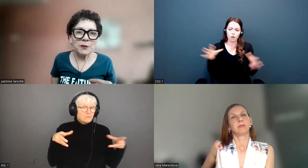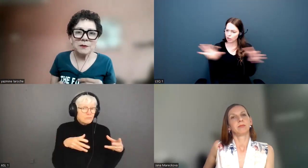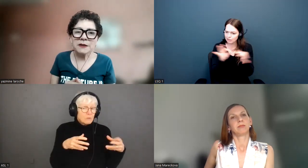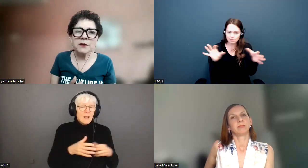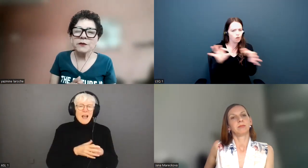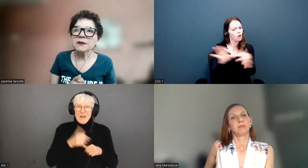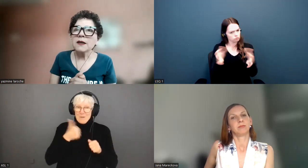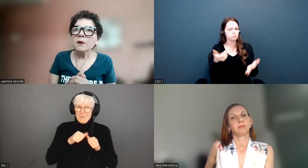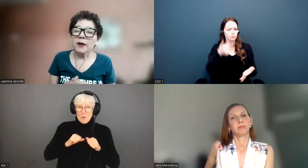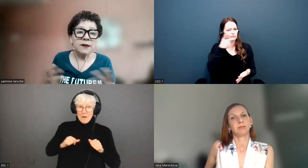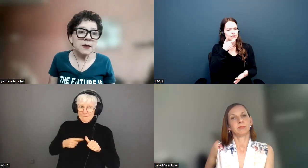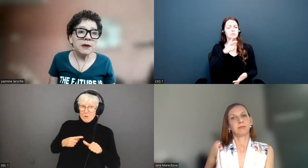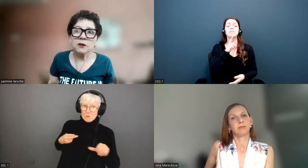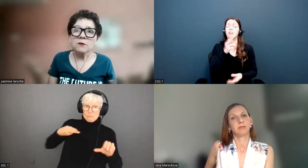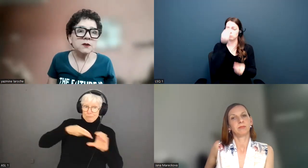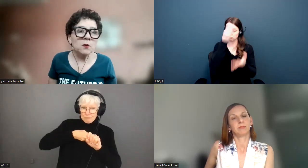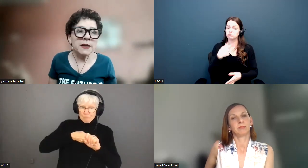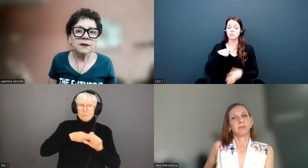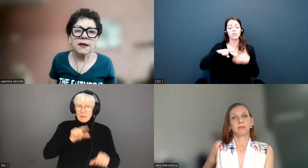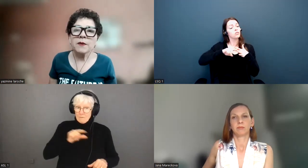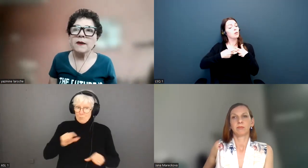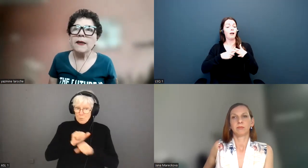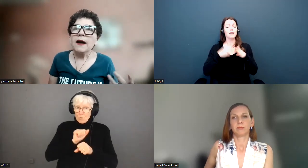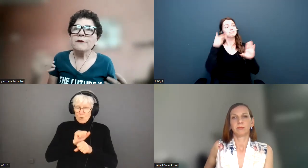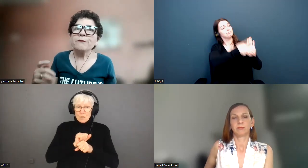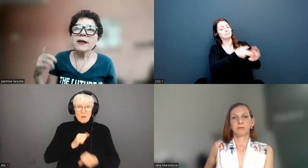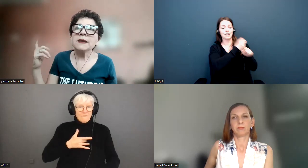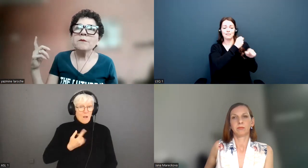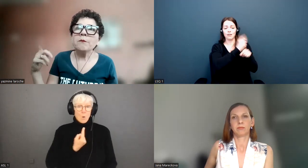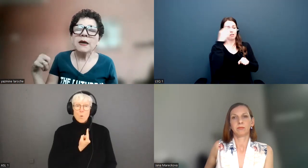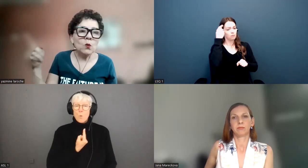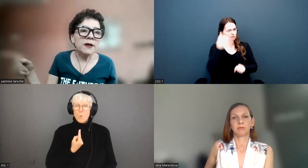the public service because I mentioned there was nobody else like me I finally met one